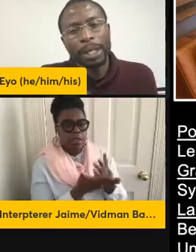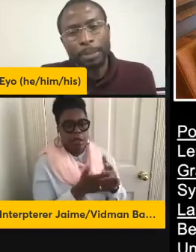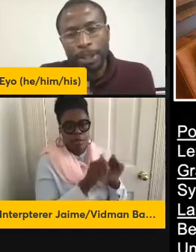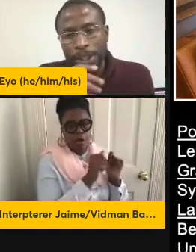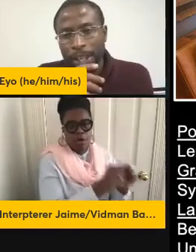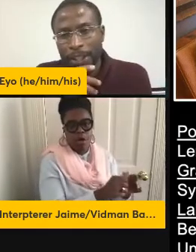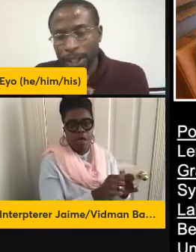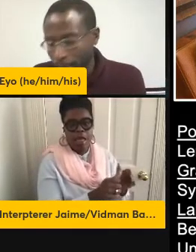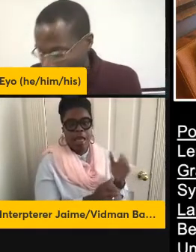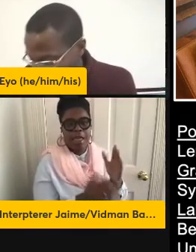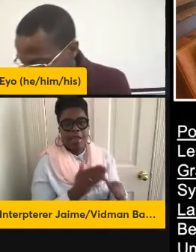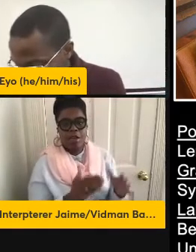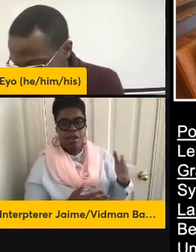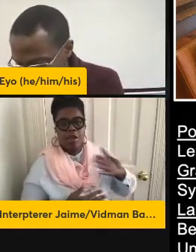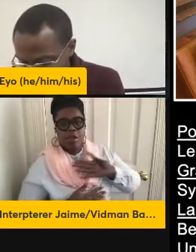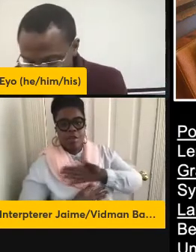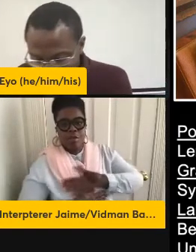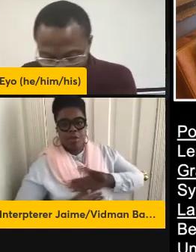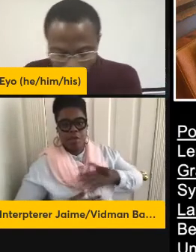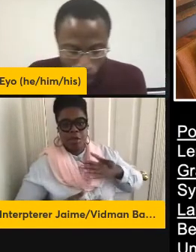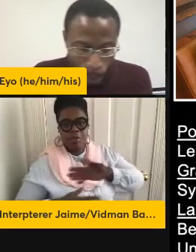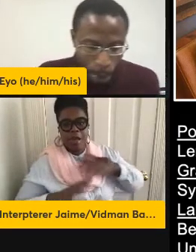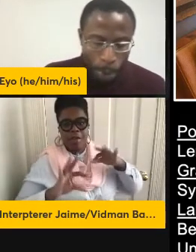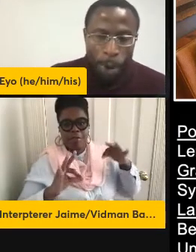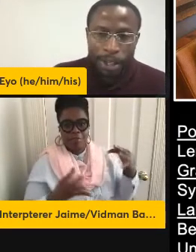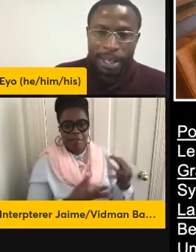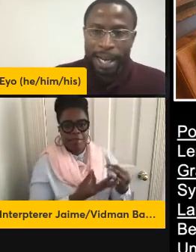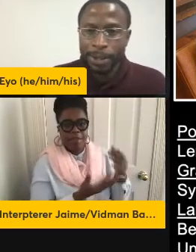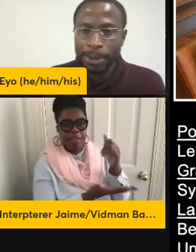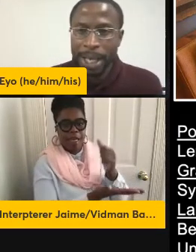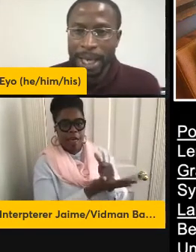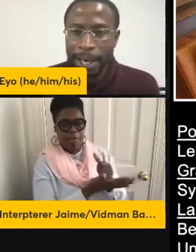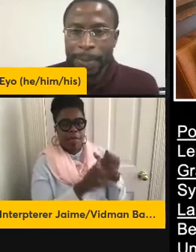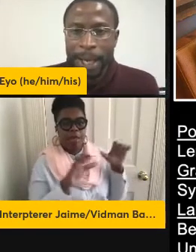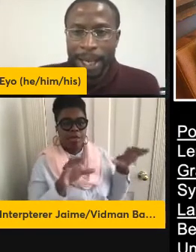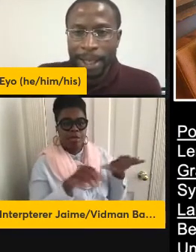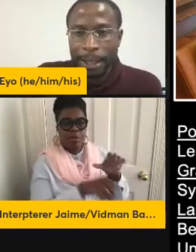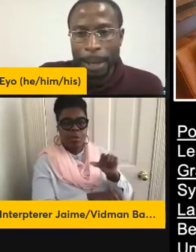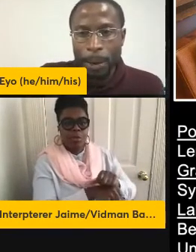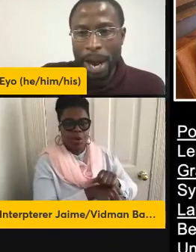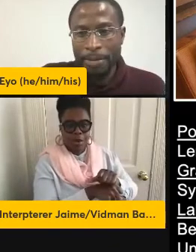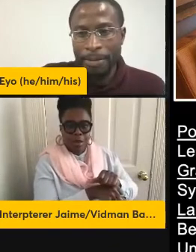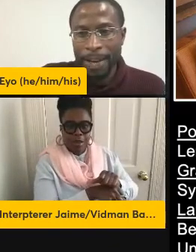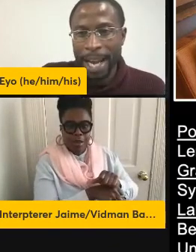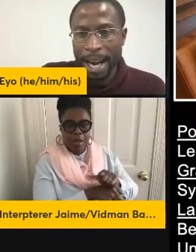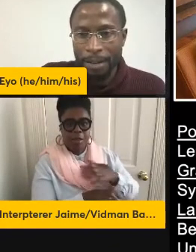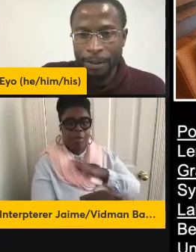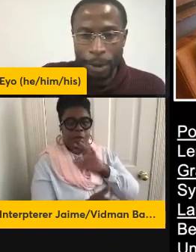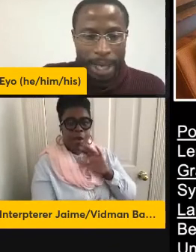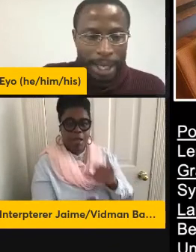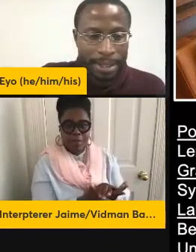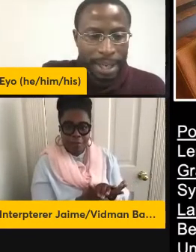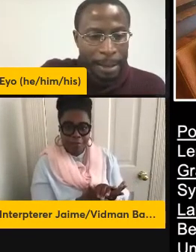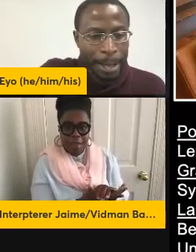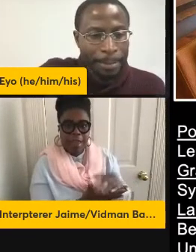an appreciation of my family that helps me to do the work that I do here, including my wife and our four kids. And I'd be happy